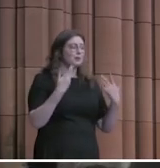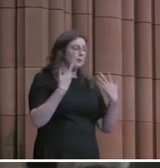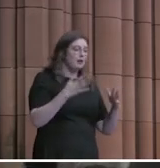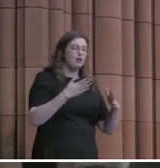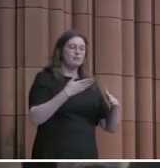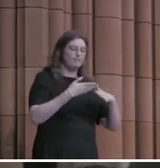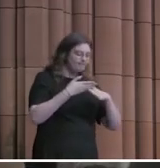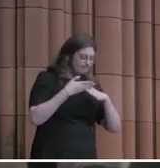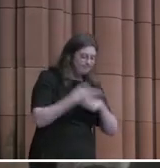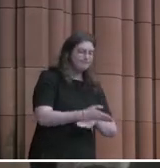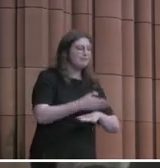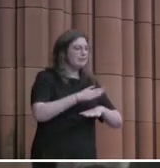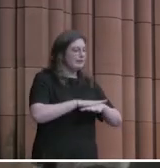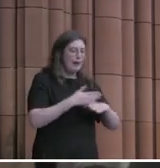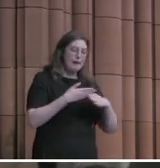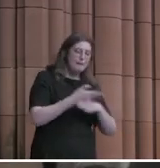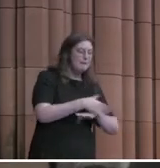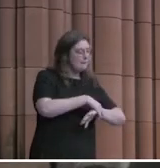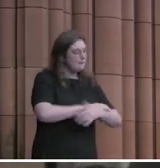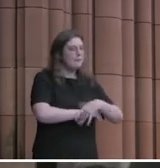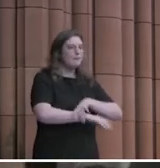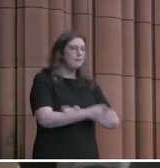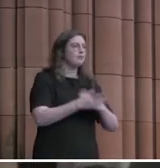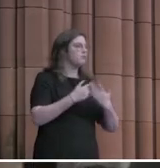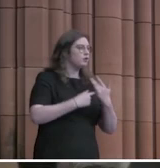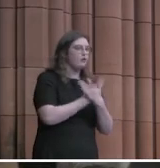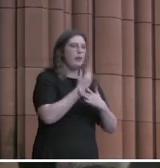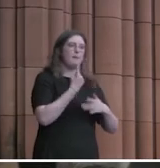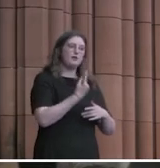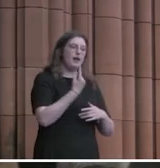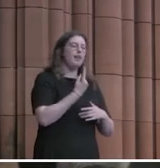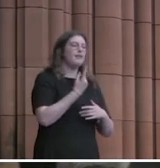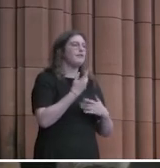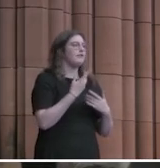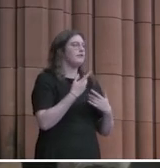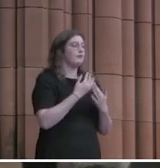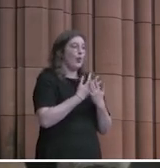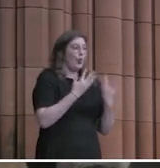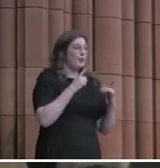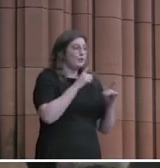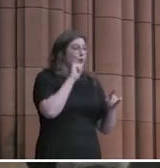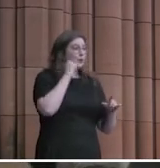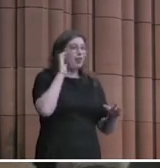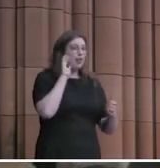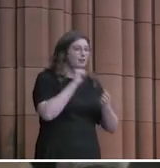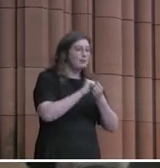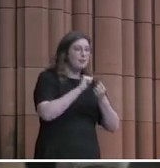you've invested your time in yourself and in developing yourself. Many of you'll remember me speaking to you at the beginning